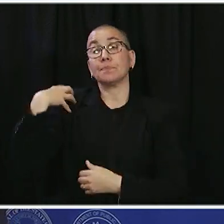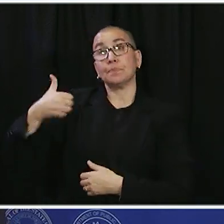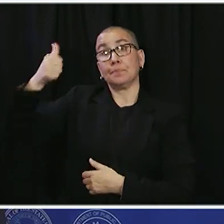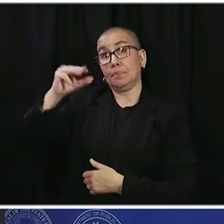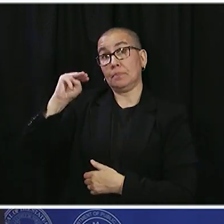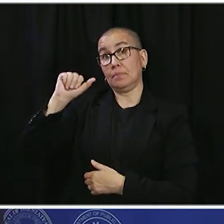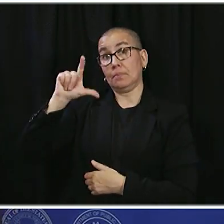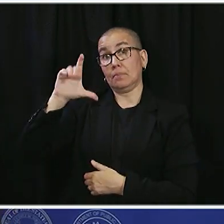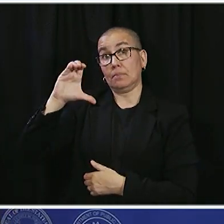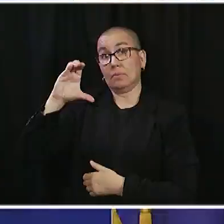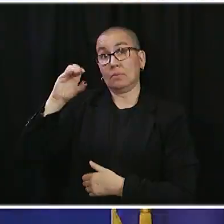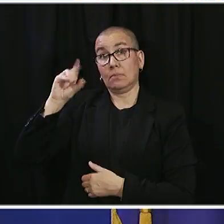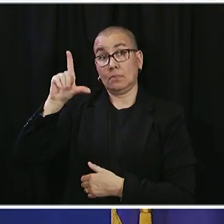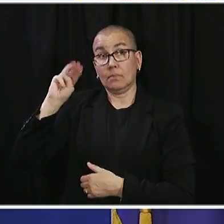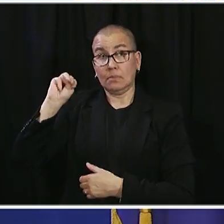WE HAVE BEEN